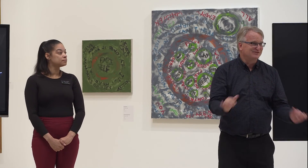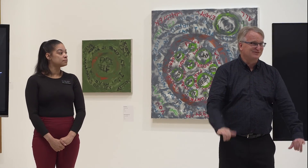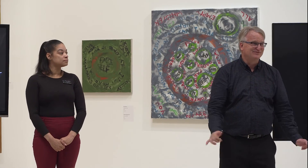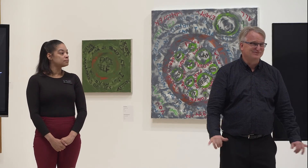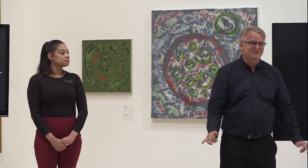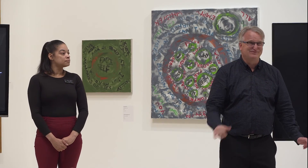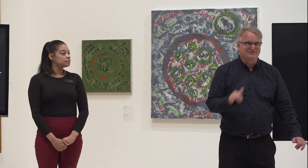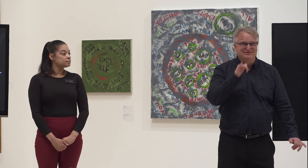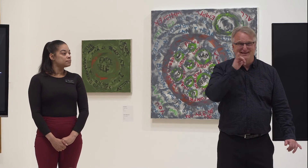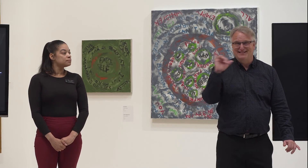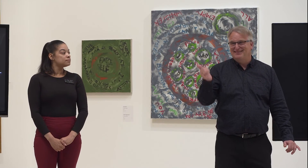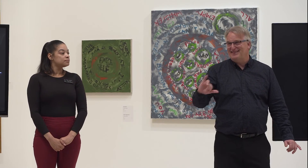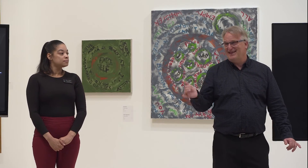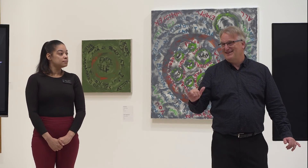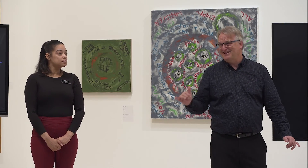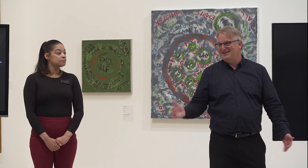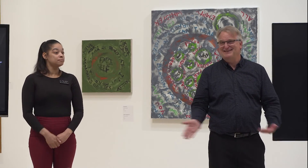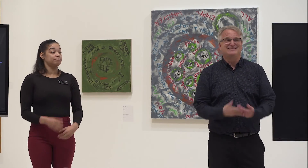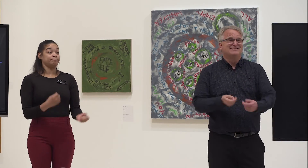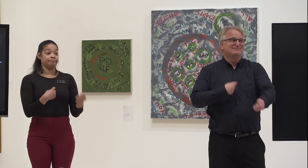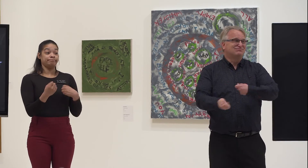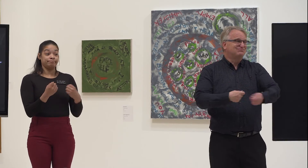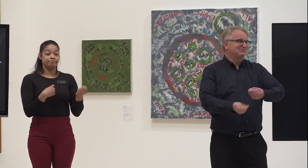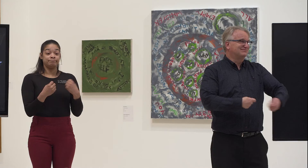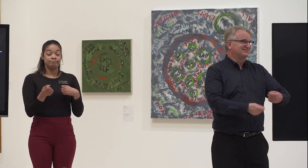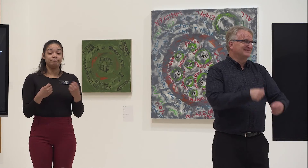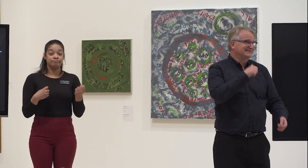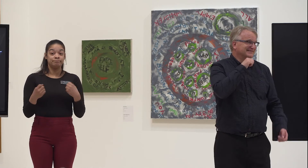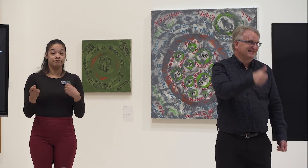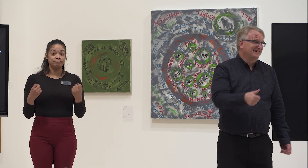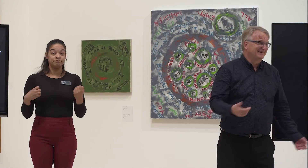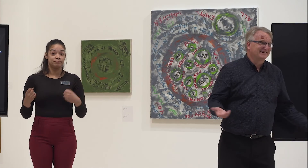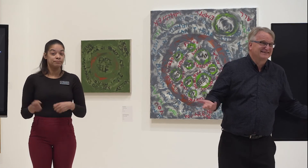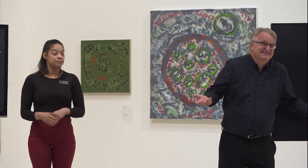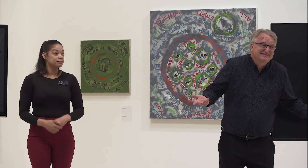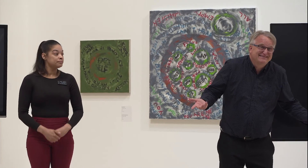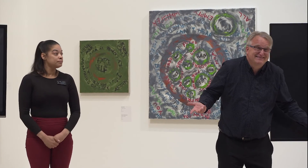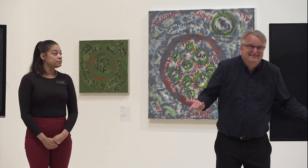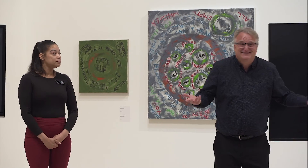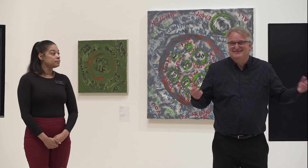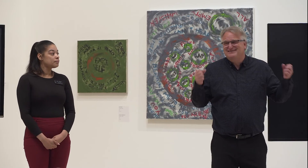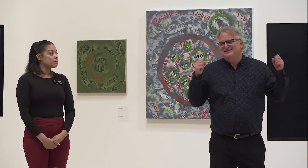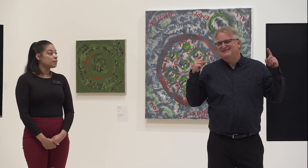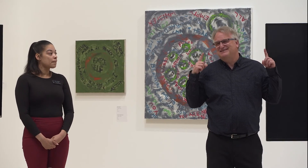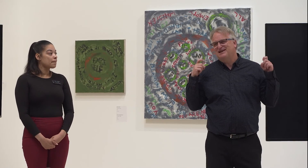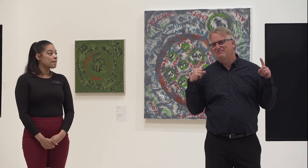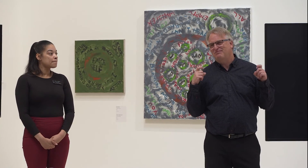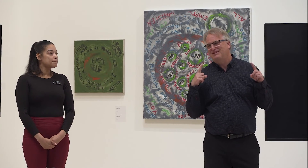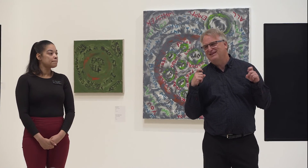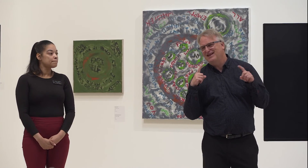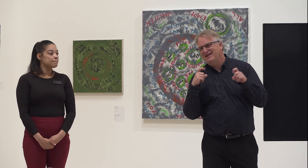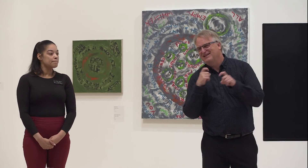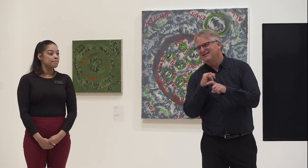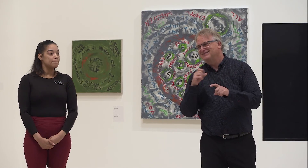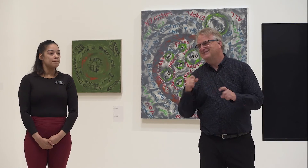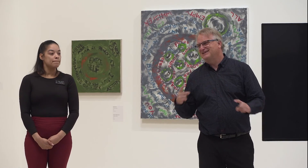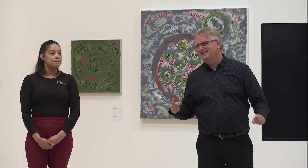And I know that there's more of a demand than the supply of interpreters can meet. And so, if they criticize one interpreter,